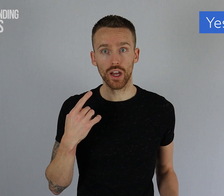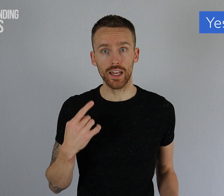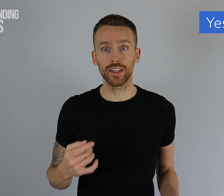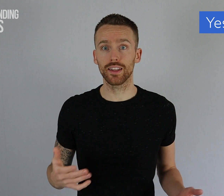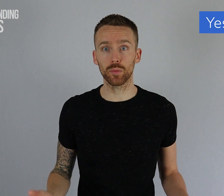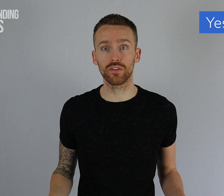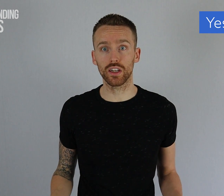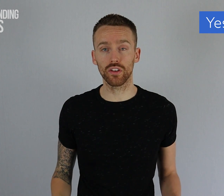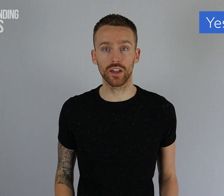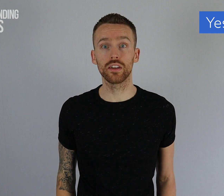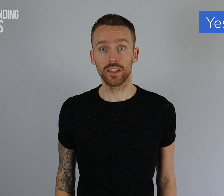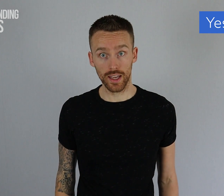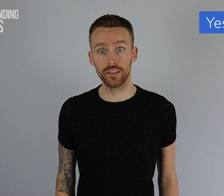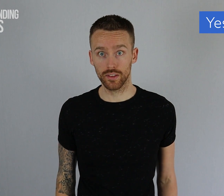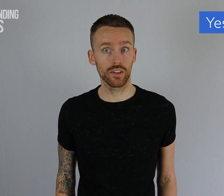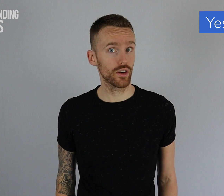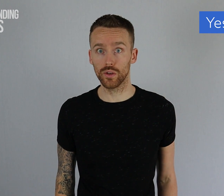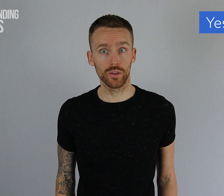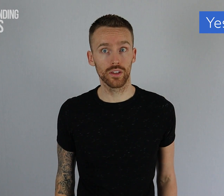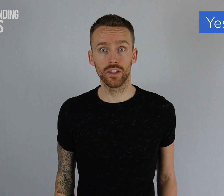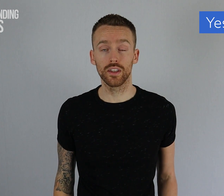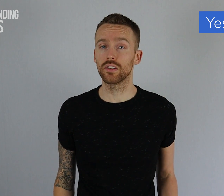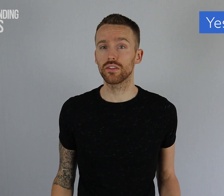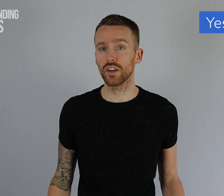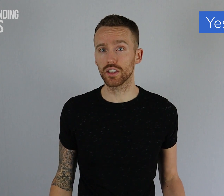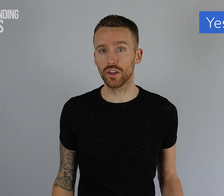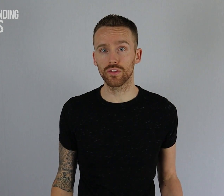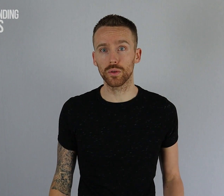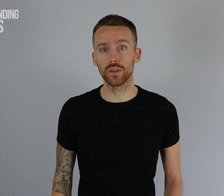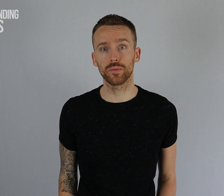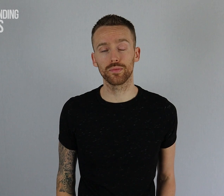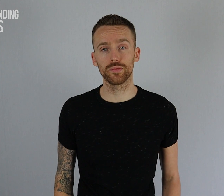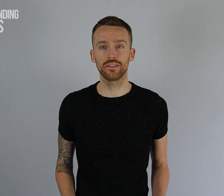your head. That's perfectly fine. Yes, no. Fairly straightforward.